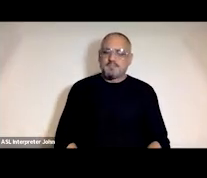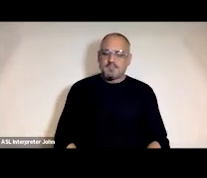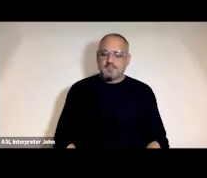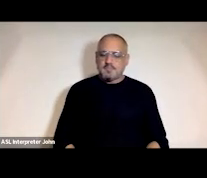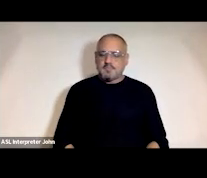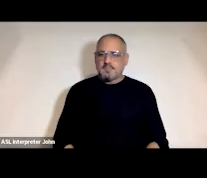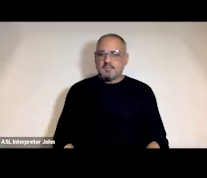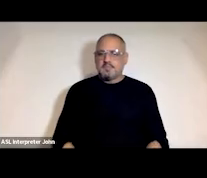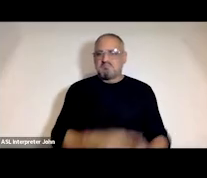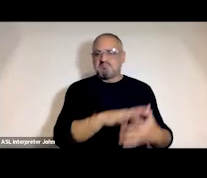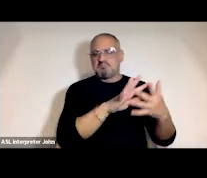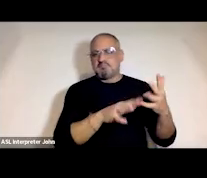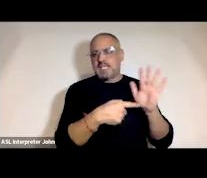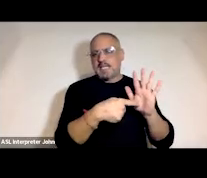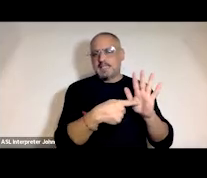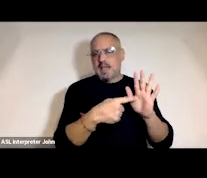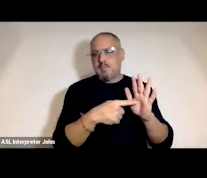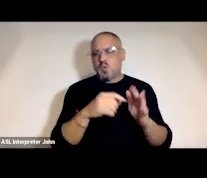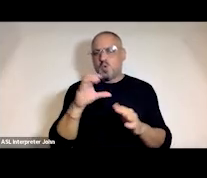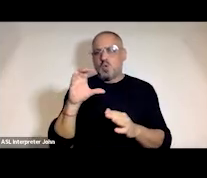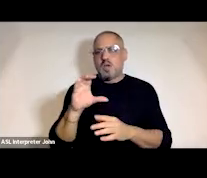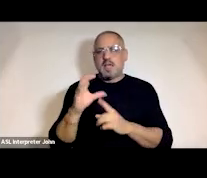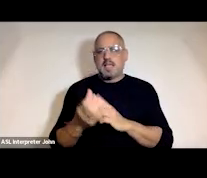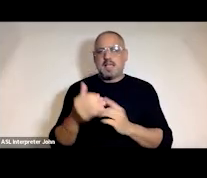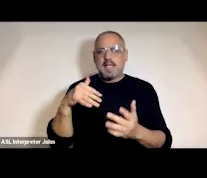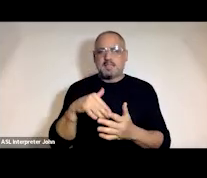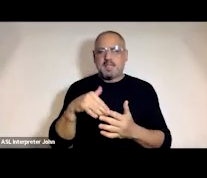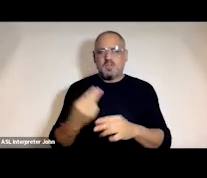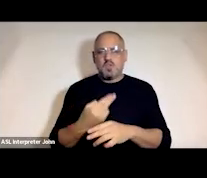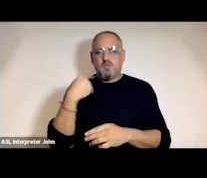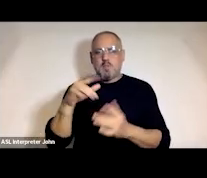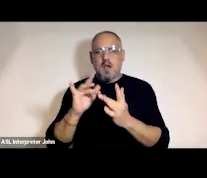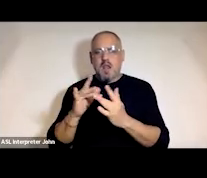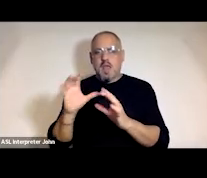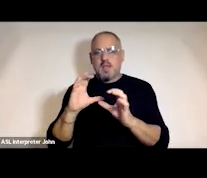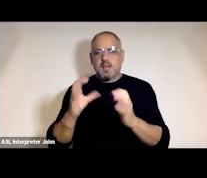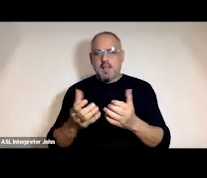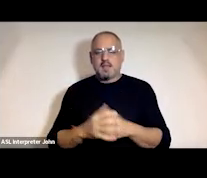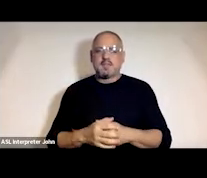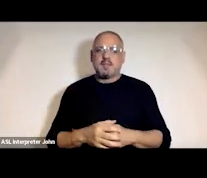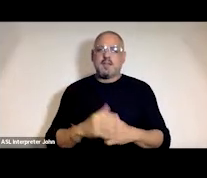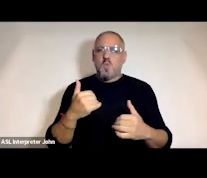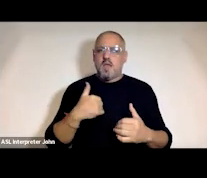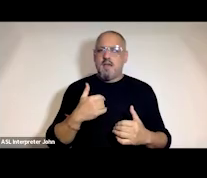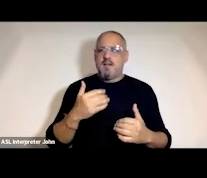These are some examples from the case studies that we've used from the online course. Here we have Michael Byrnes